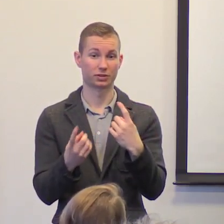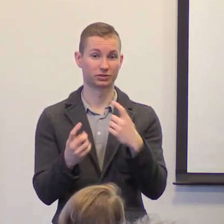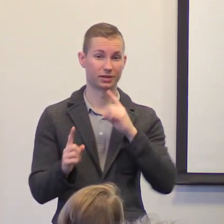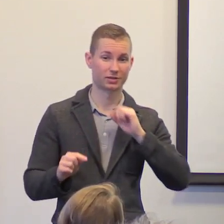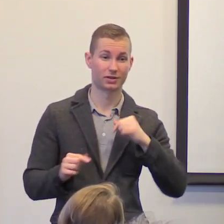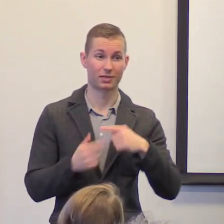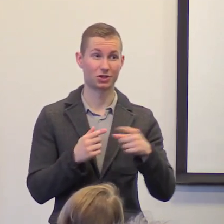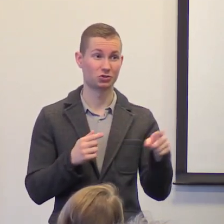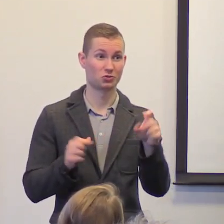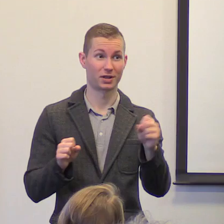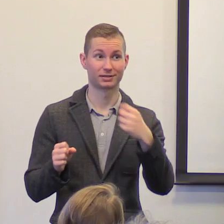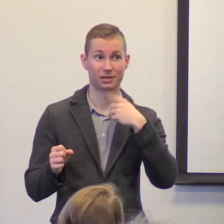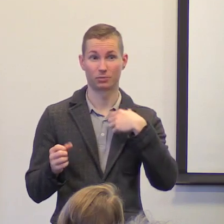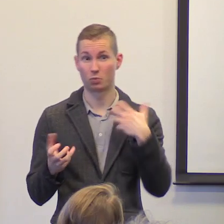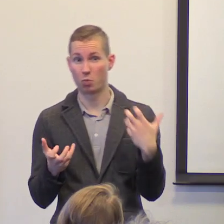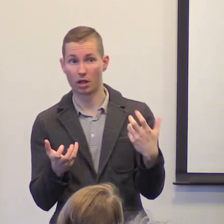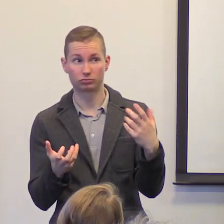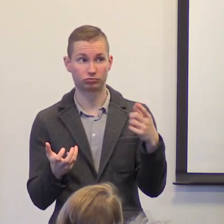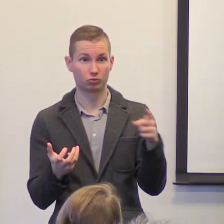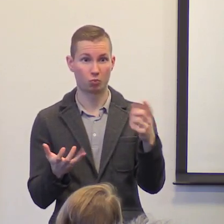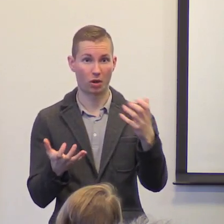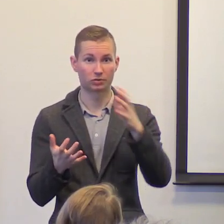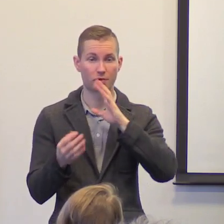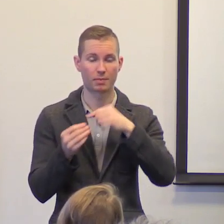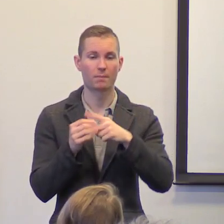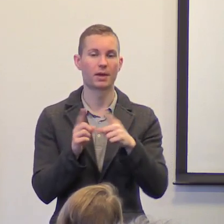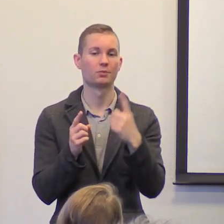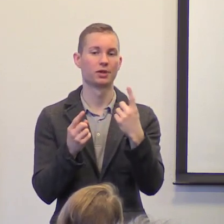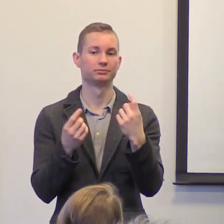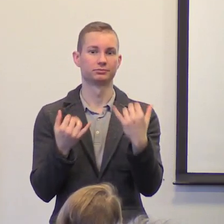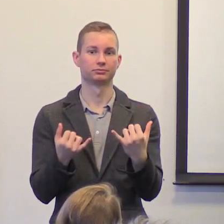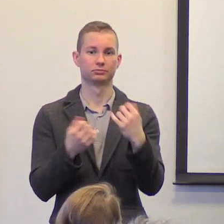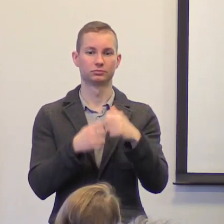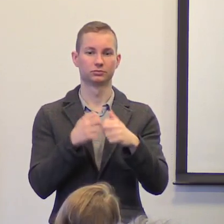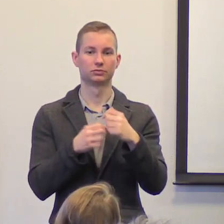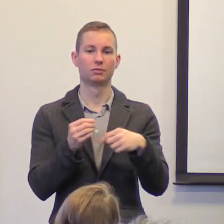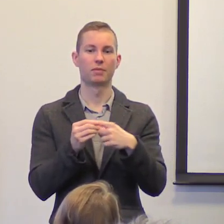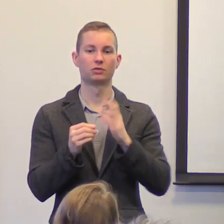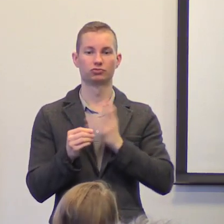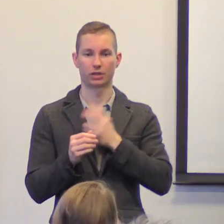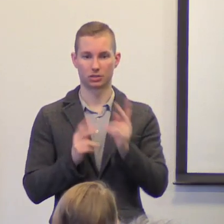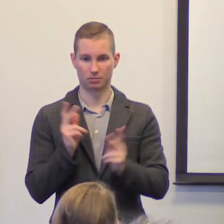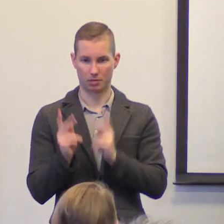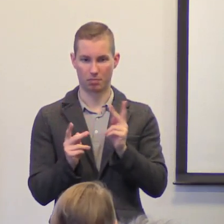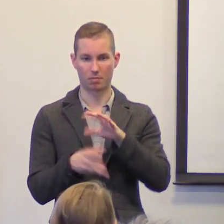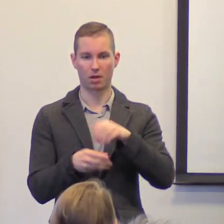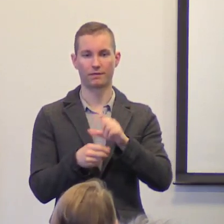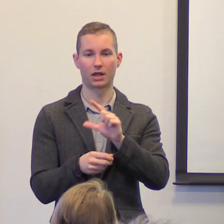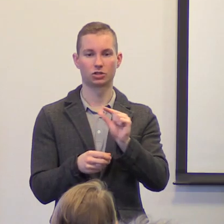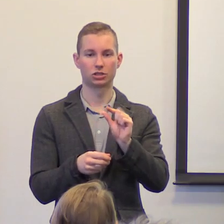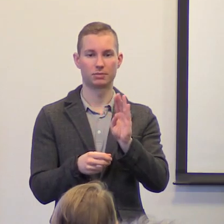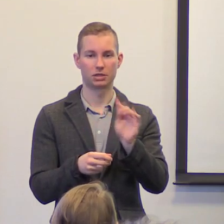can tell me what you'd like to talk about, is one of our current issues is about trans issues, part of our LGBT work.